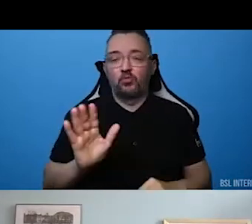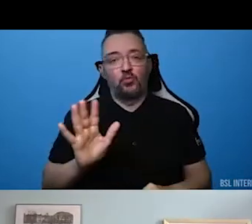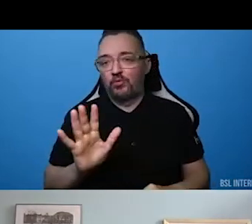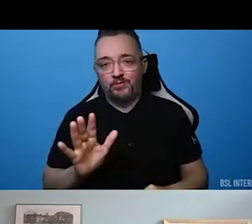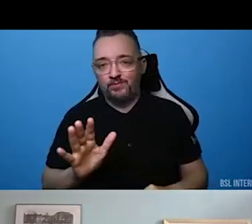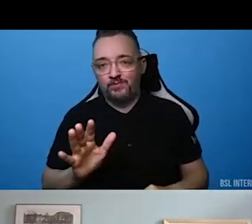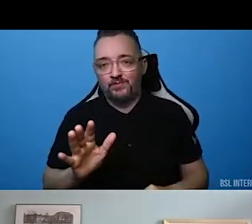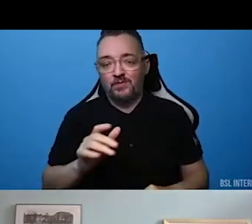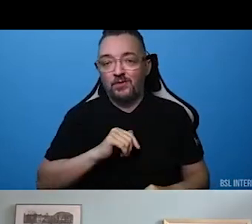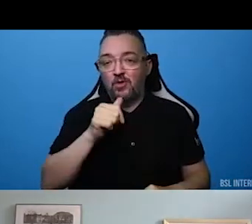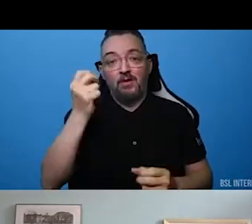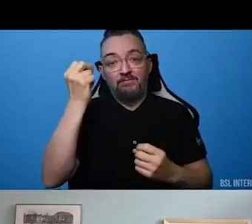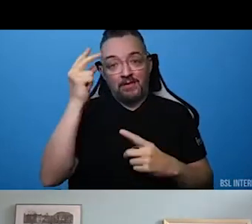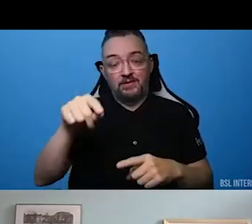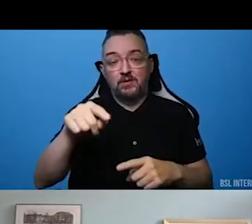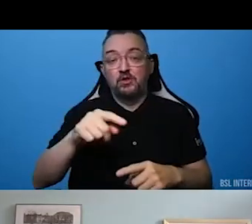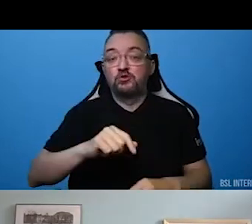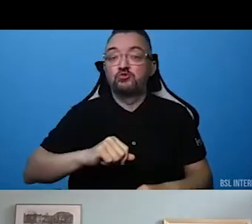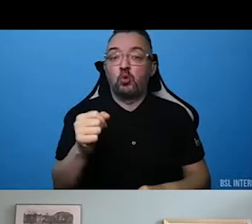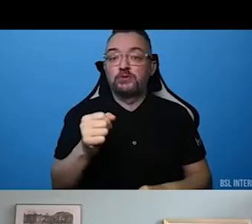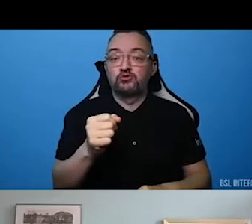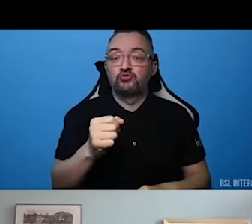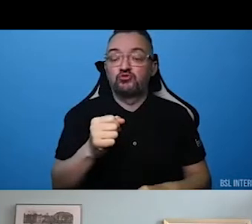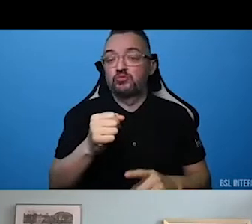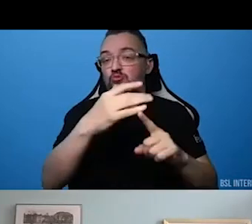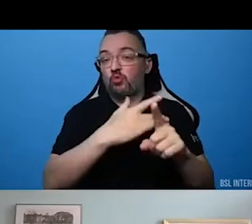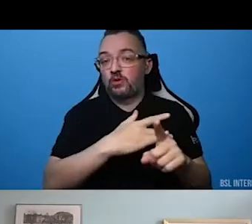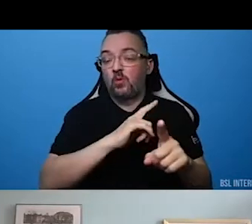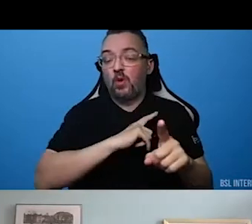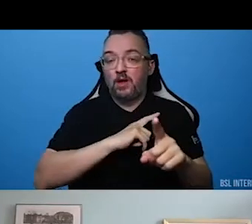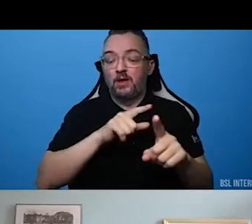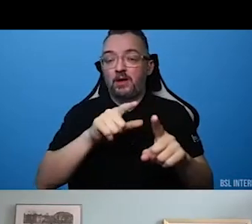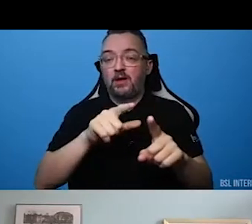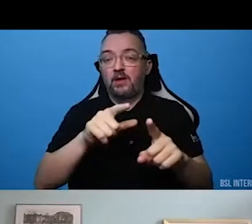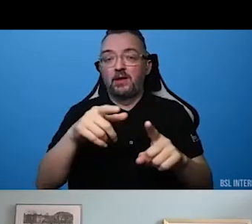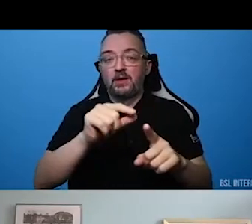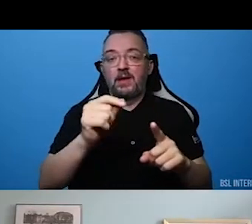we shouldn't forget of course that kind of Scottish diaspora they moved down to ports like Liverpool.